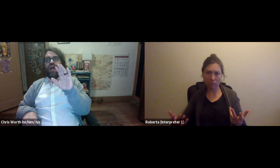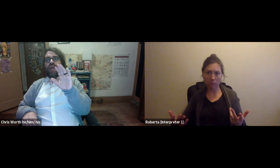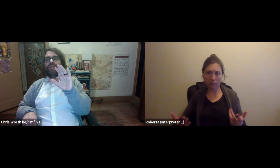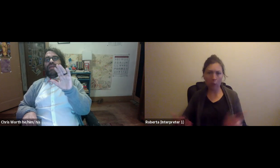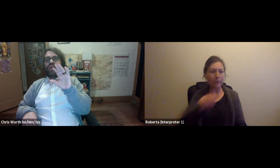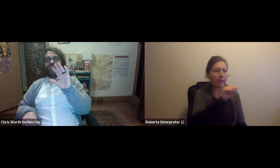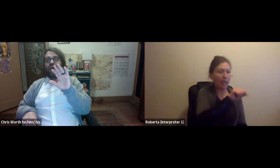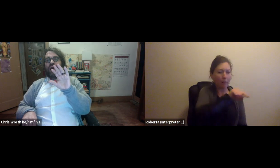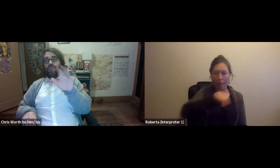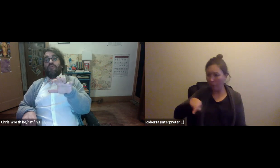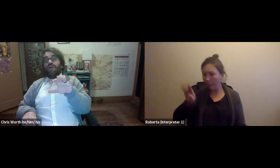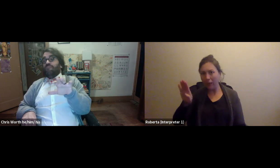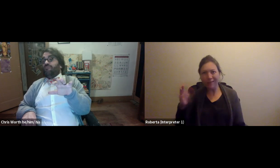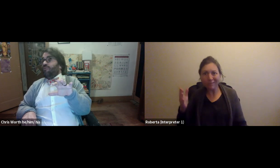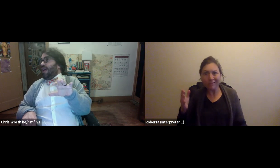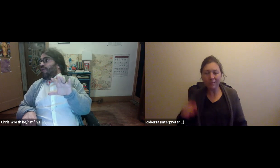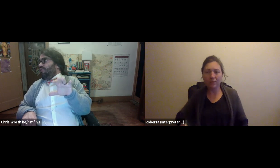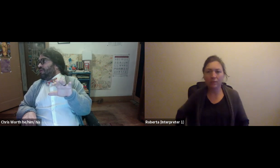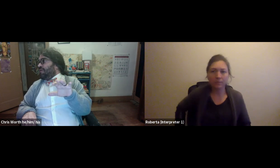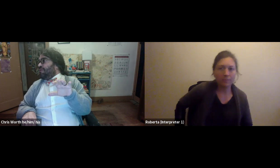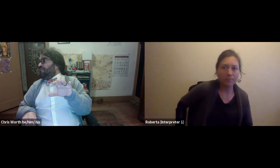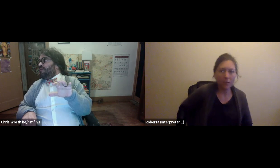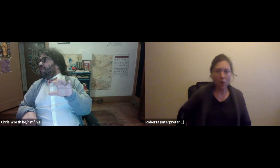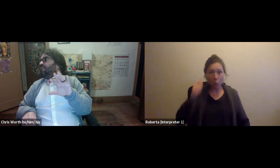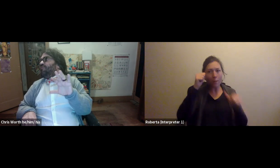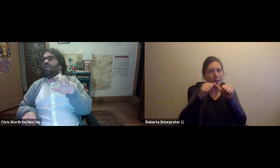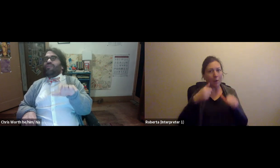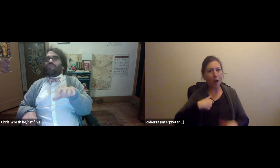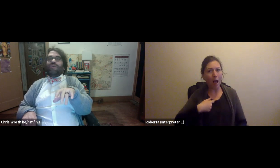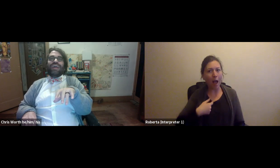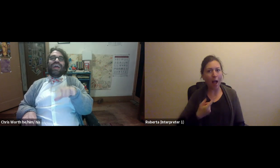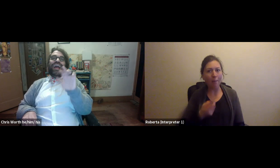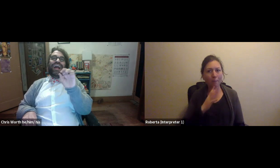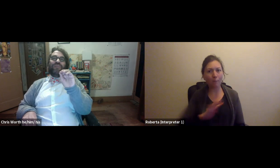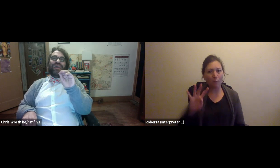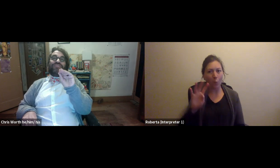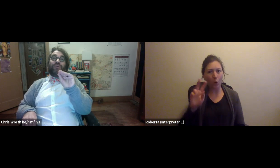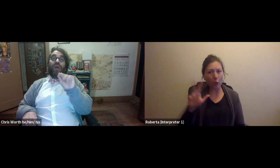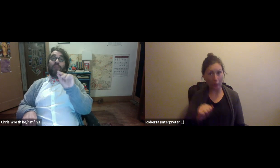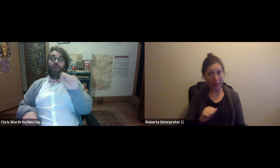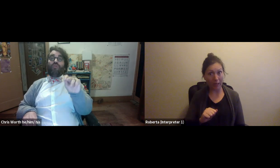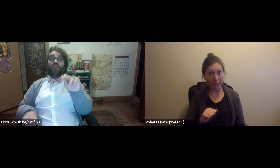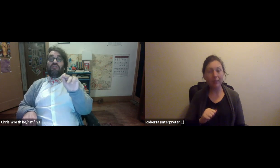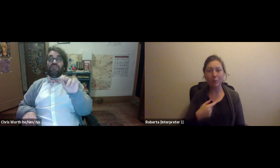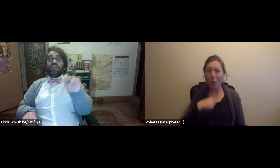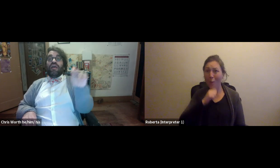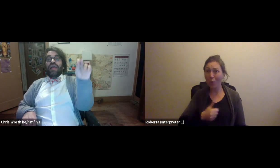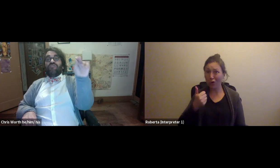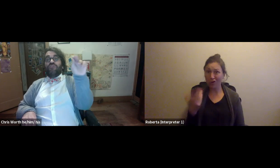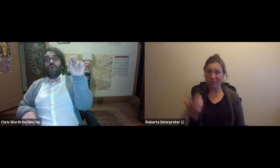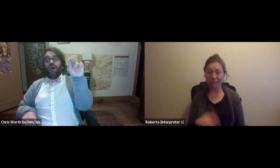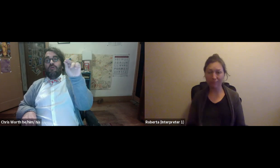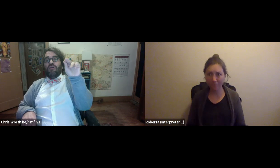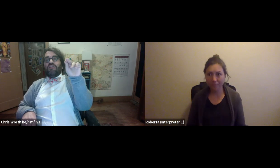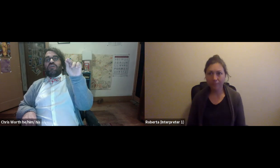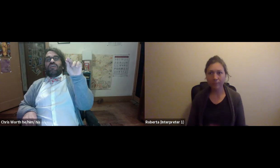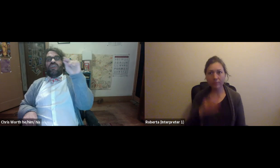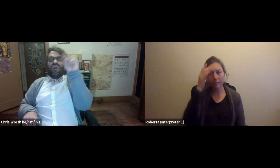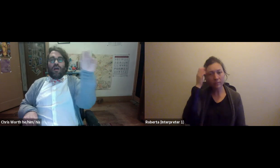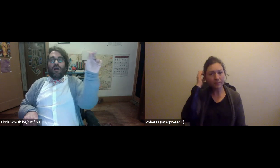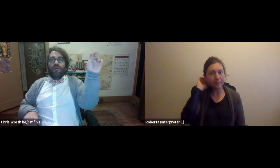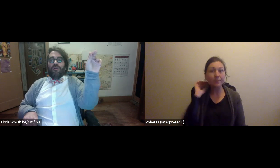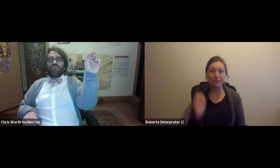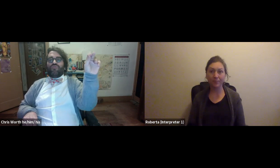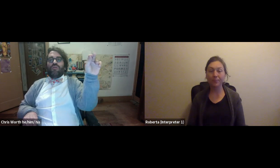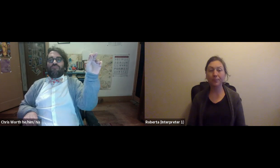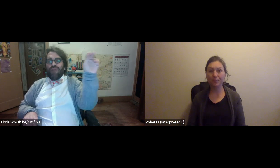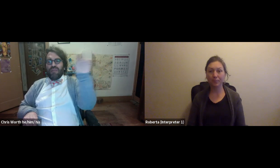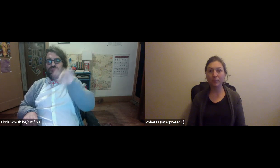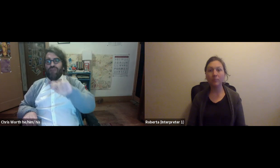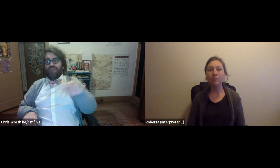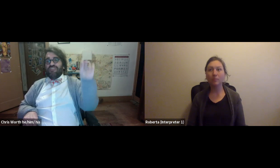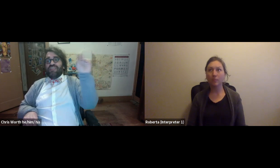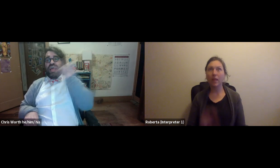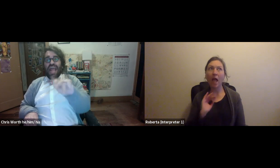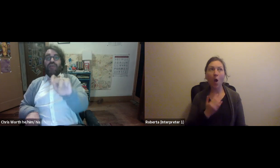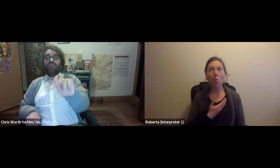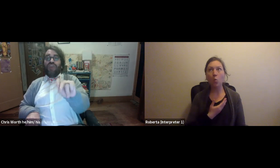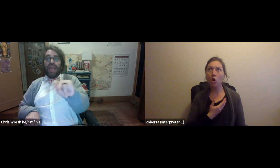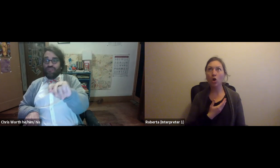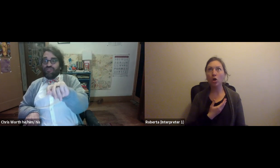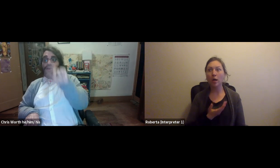I mean remember I'm how old, 43! So I'm older and so our sort of frame of reference has changed,